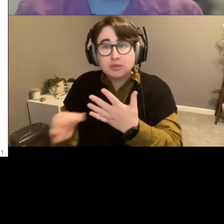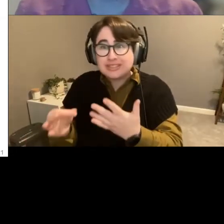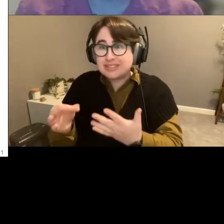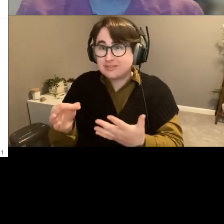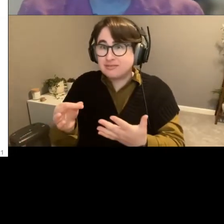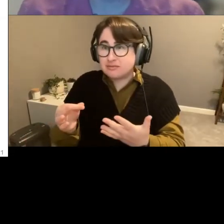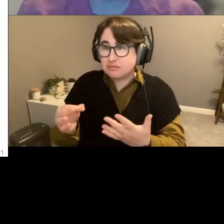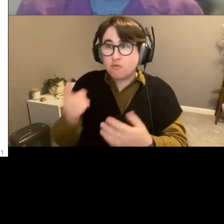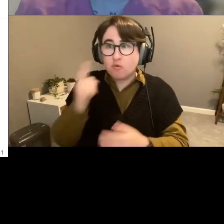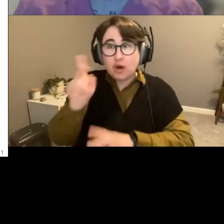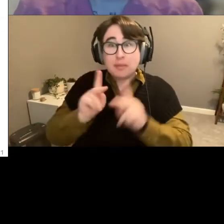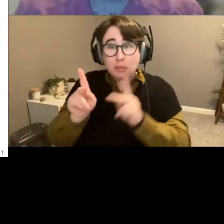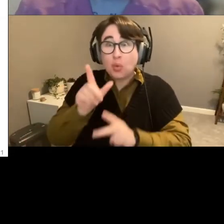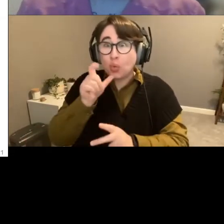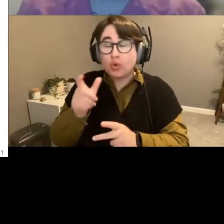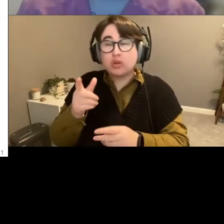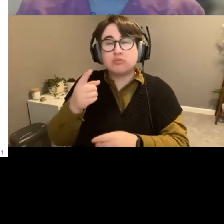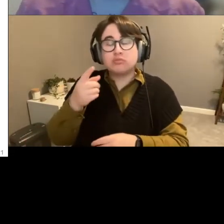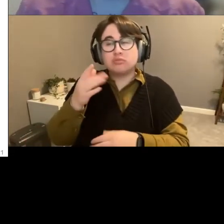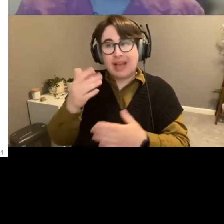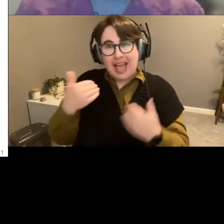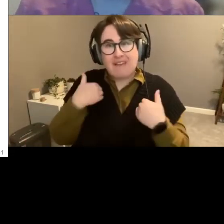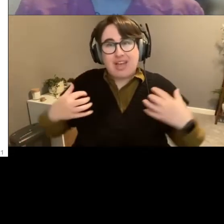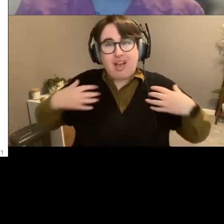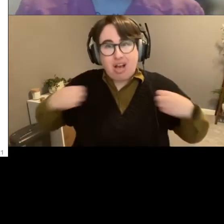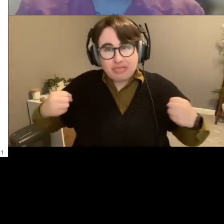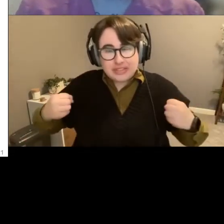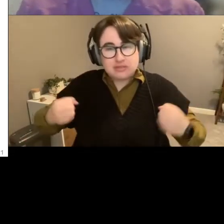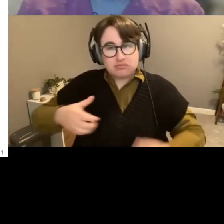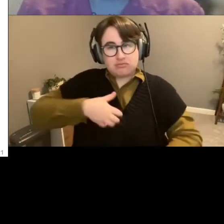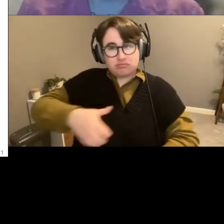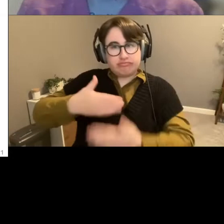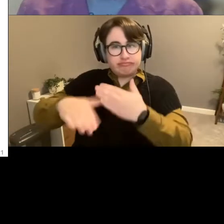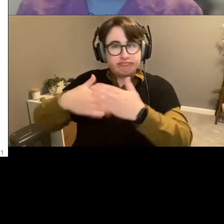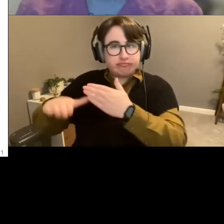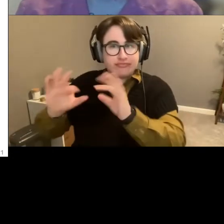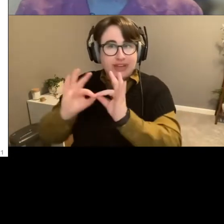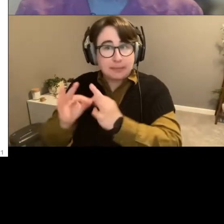in order to have healthy families, healthy pregnancies